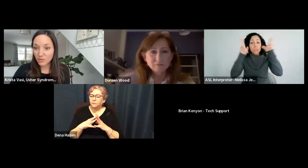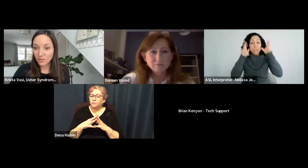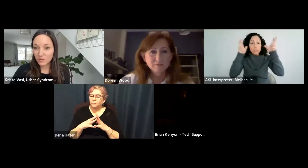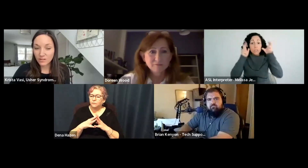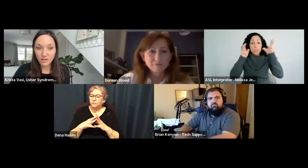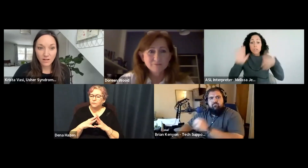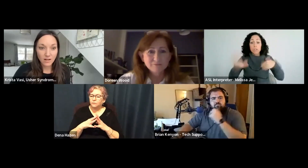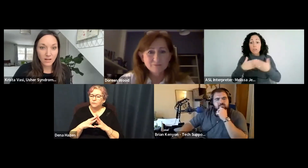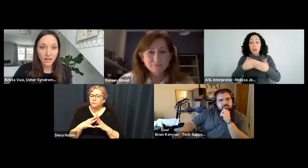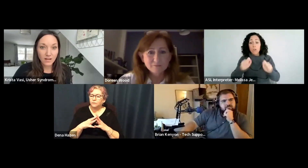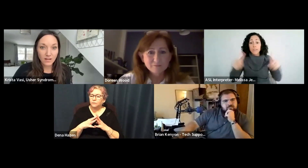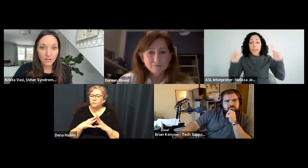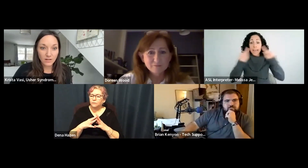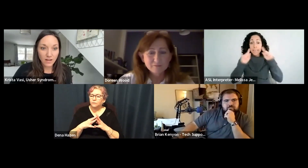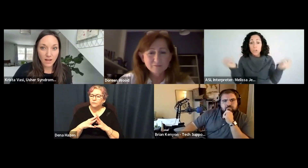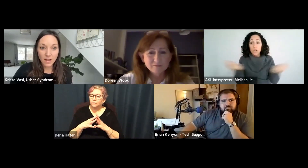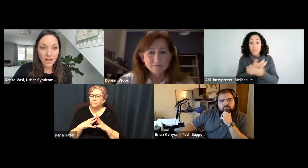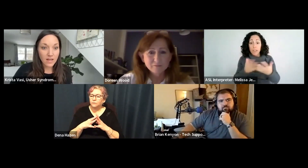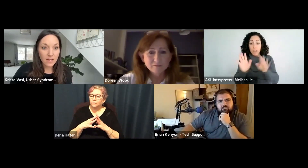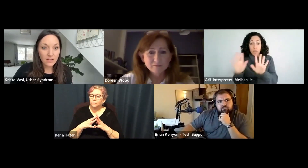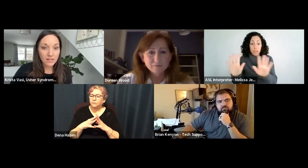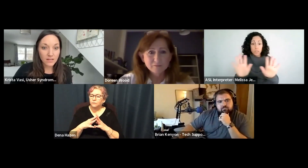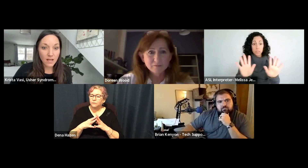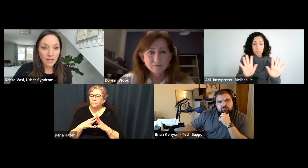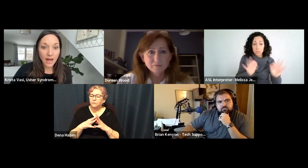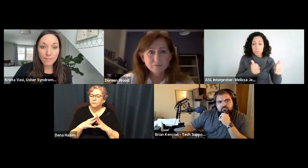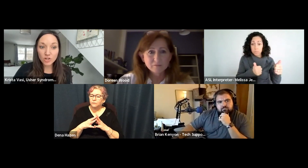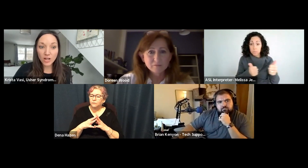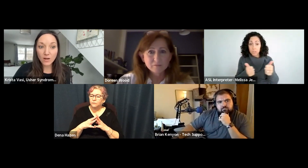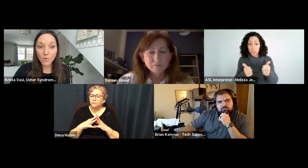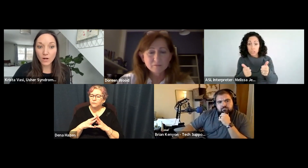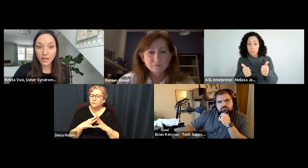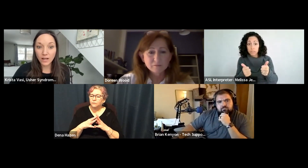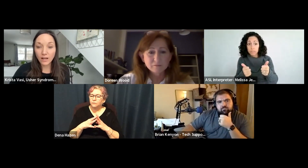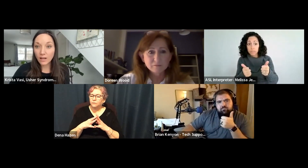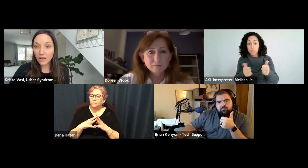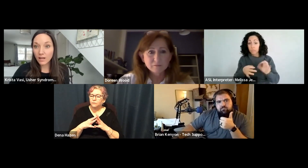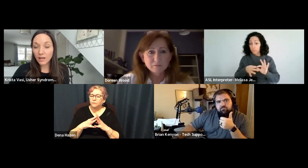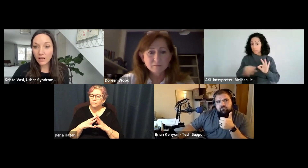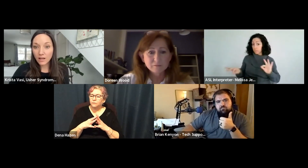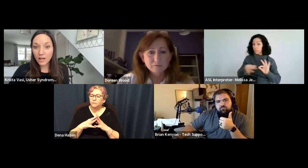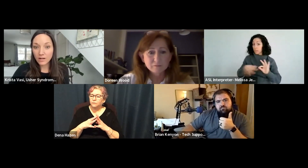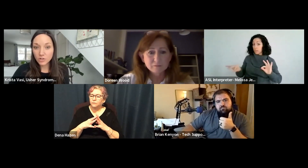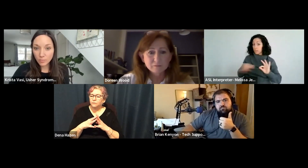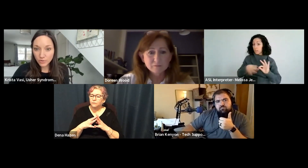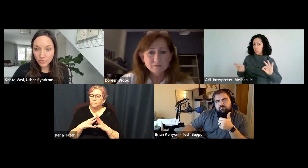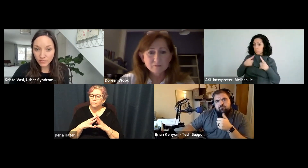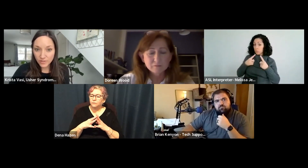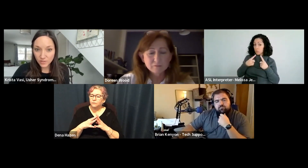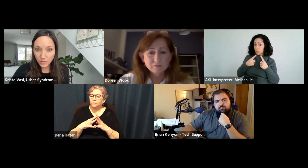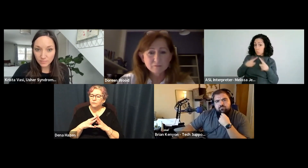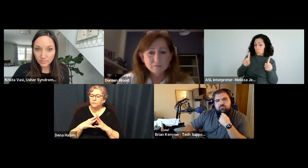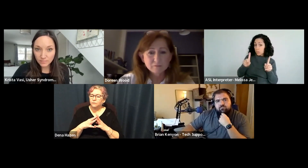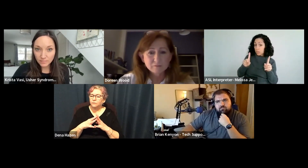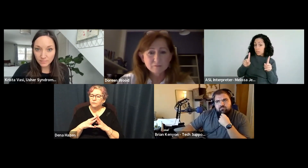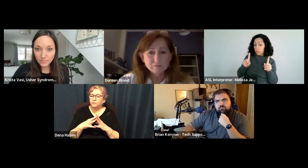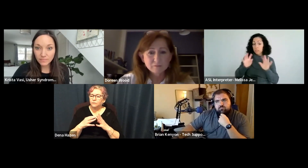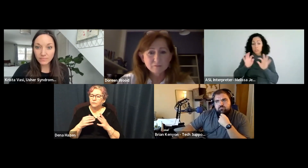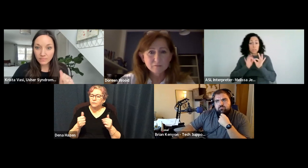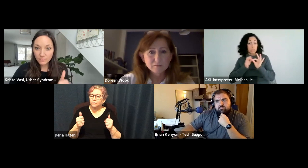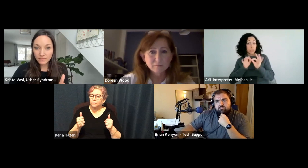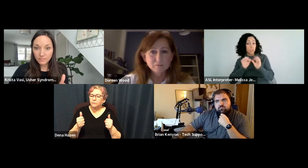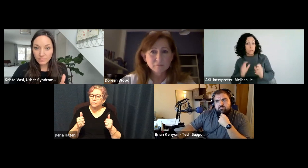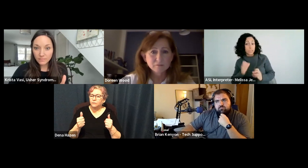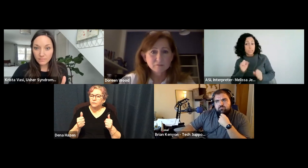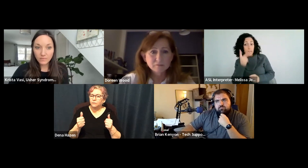Good. Is captioning working and interpreters are visible?